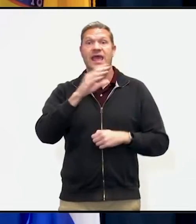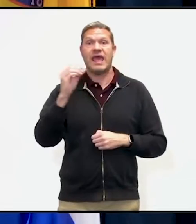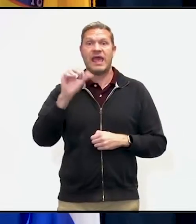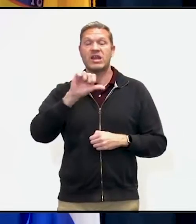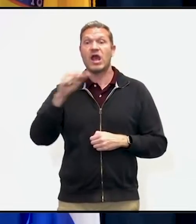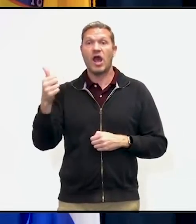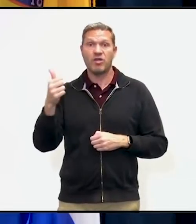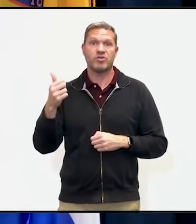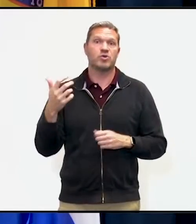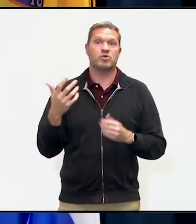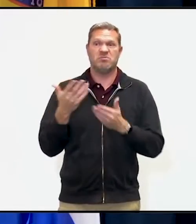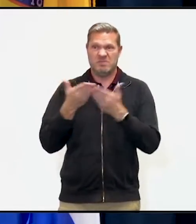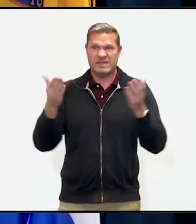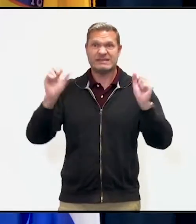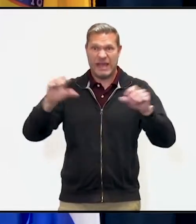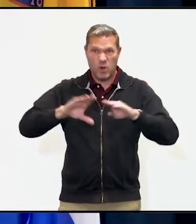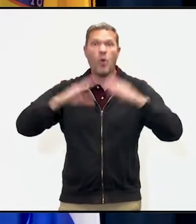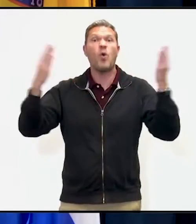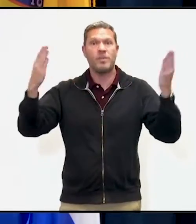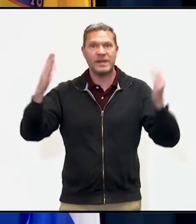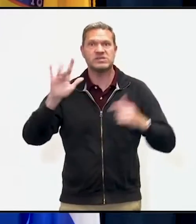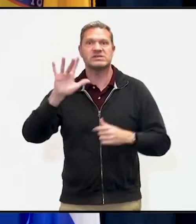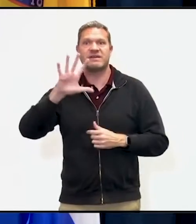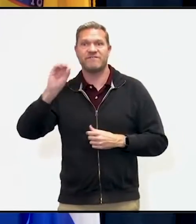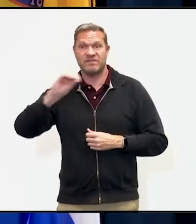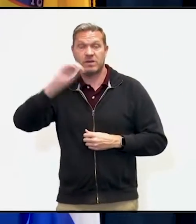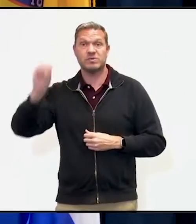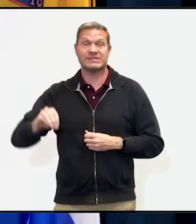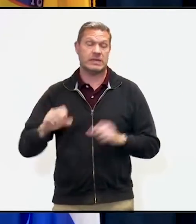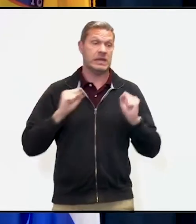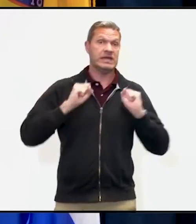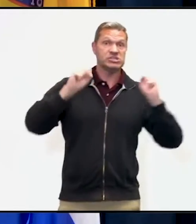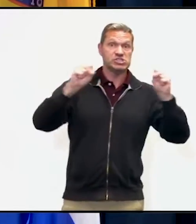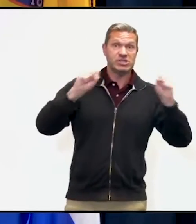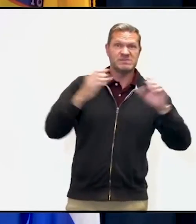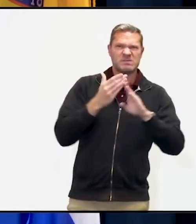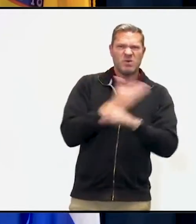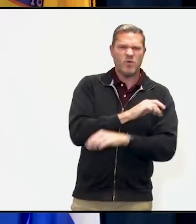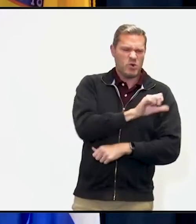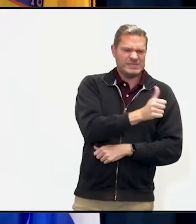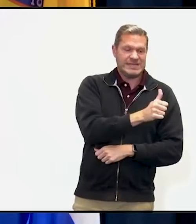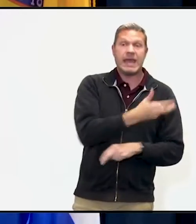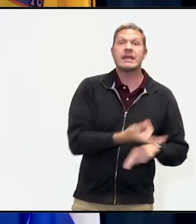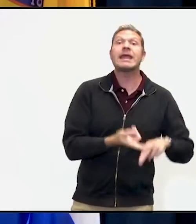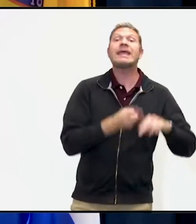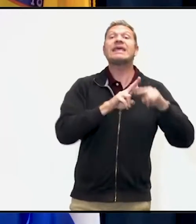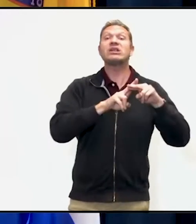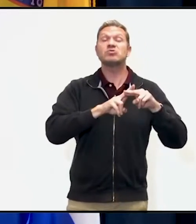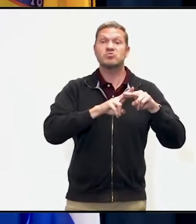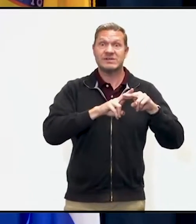Now gyms and fitness centers, which have been at 10 percent can go to 25 percent. Pools may open and operate with protocols.